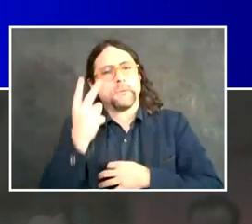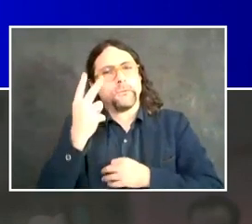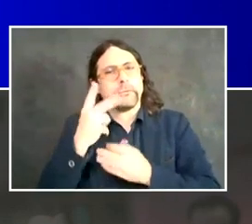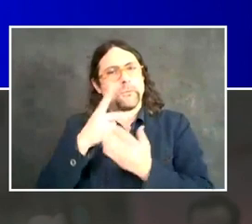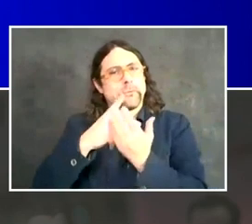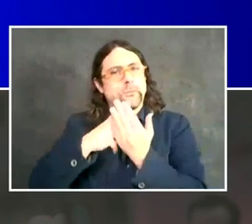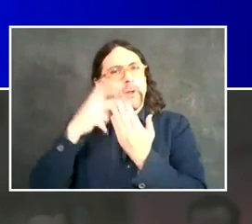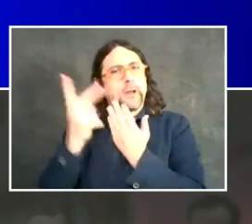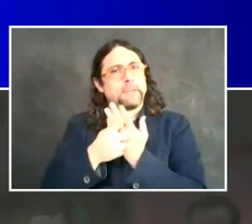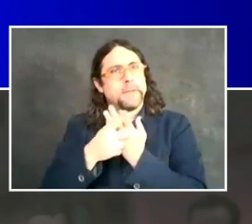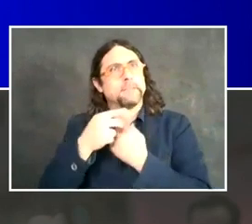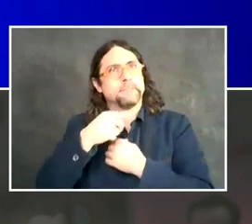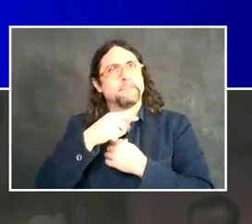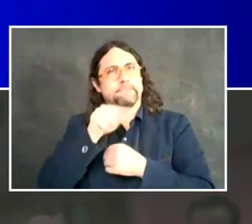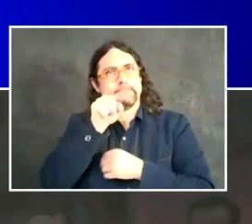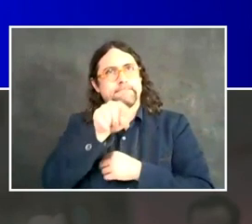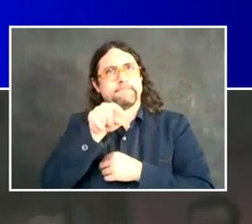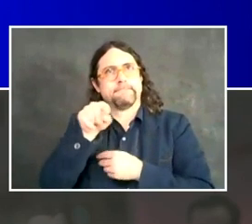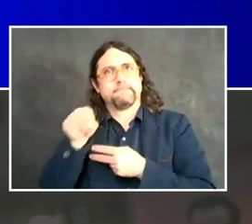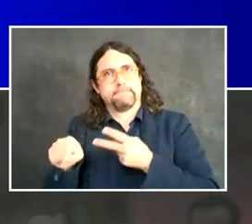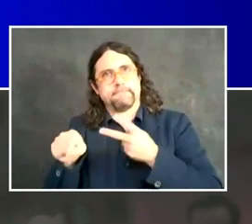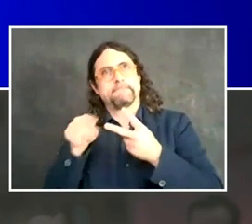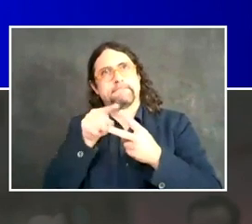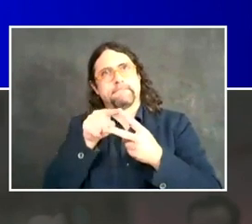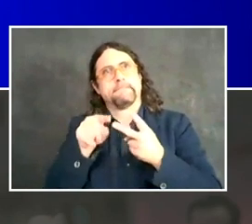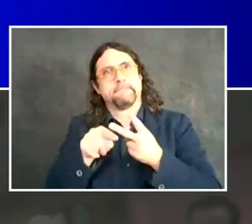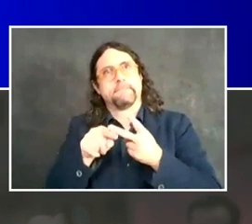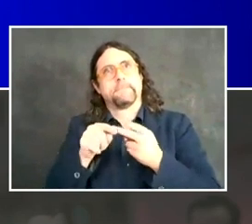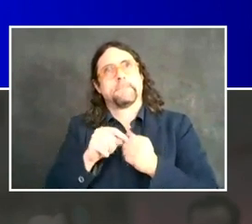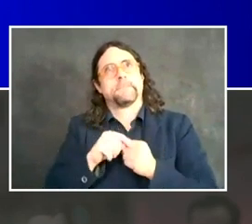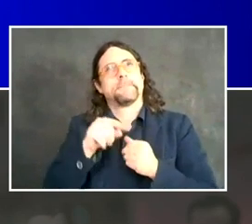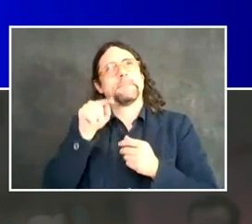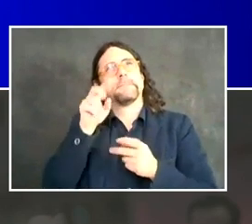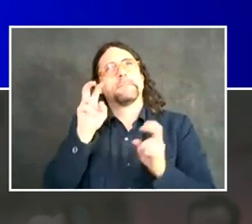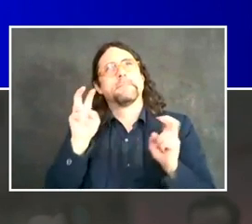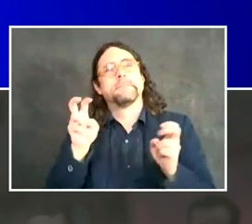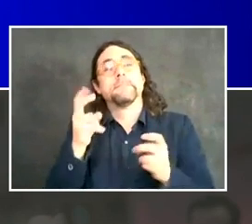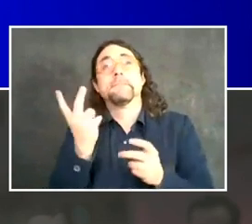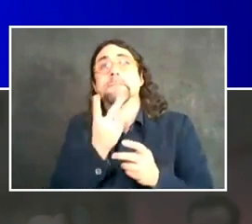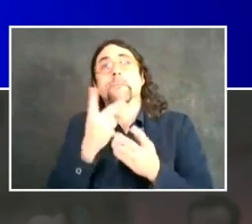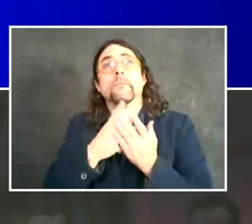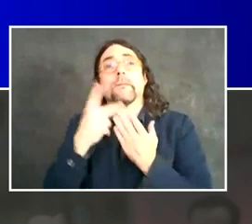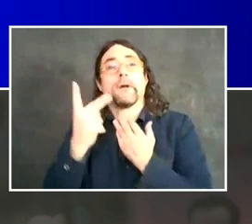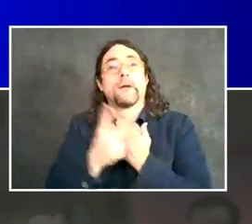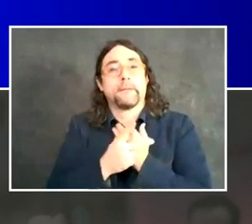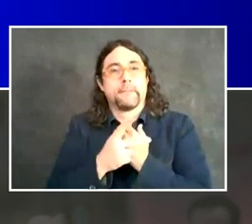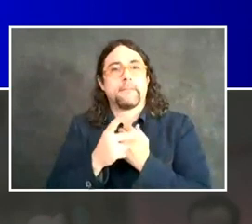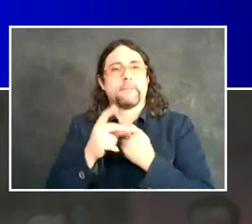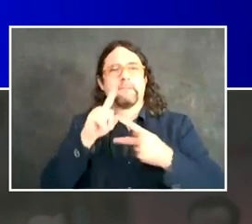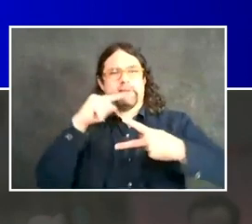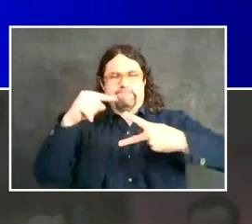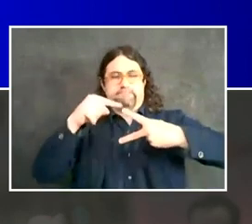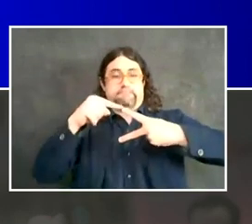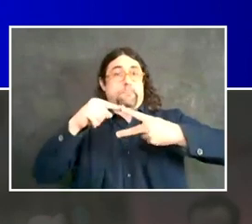MENTION. THEY ARE PARTICULARLY GOOD EXAMPLES AT HEALTH AND HOSPITALS, THE HELPING HEALERS